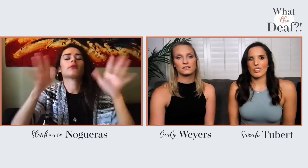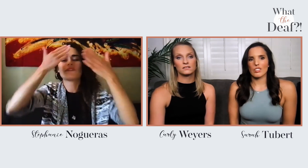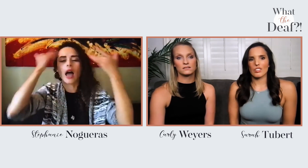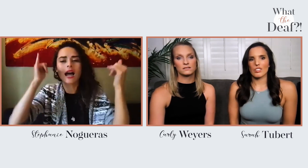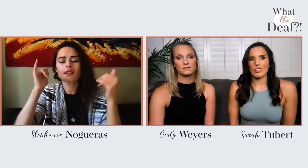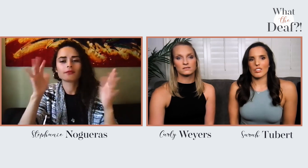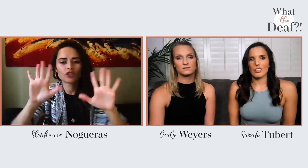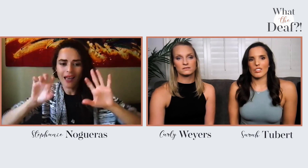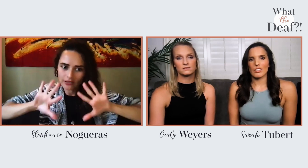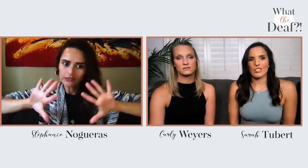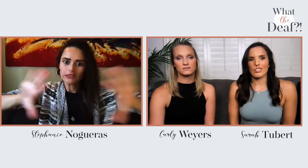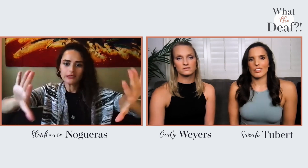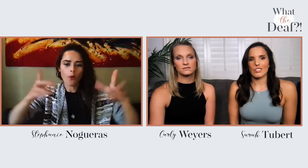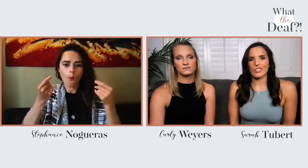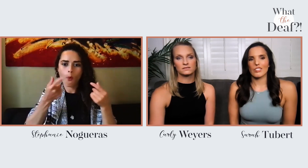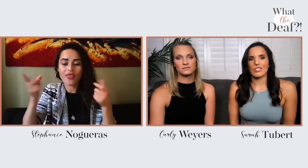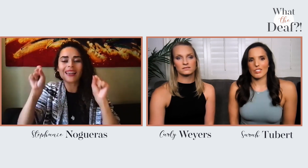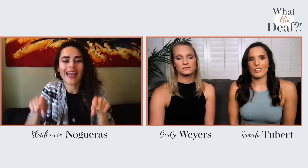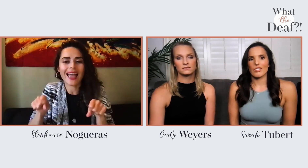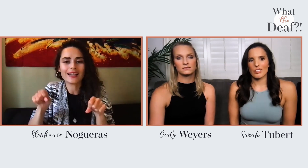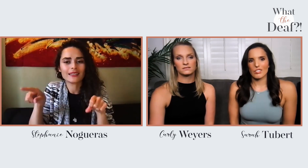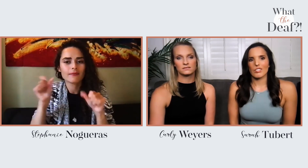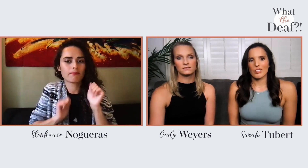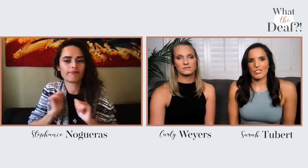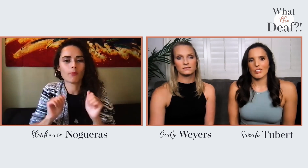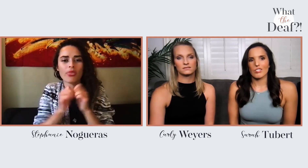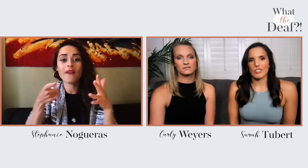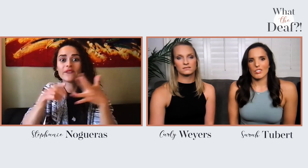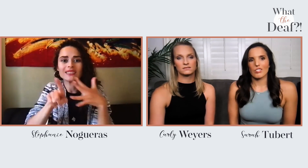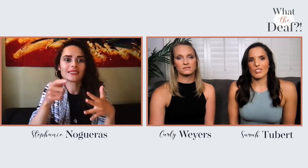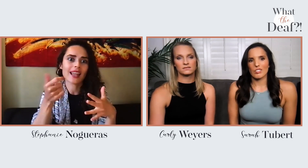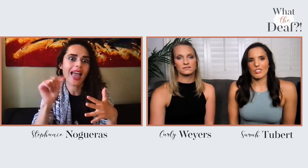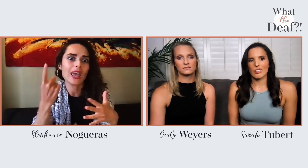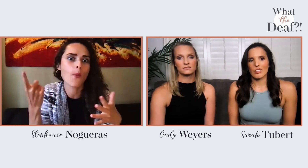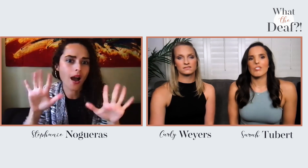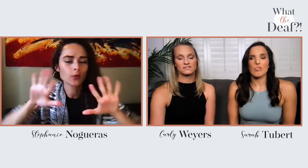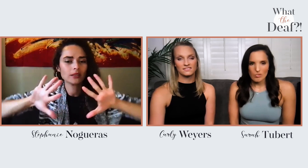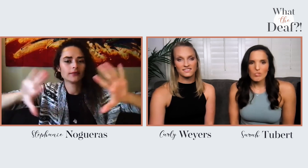actors with disabilities. They have trouble understanding what roles they could take without offending anyone,